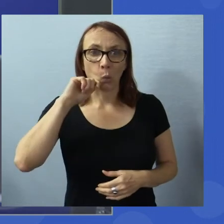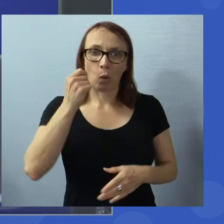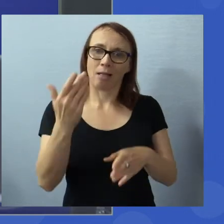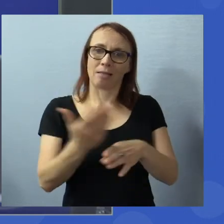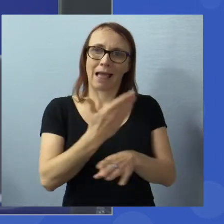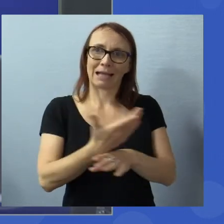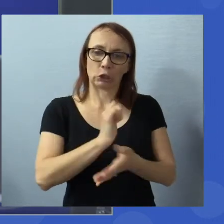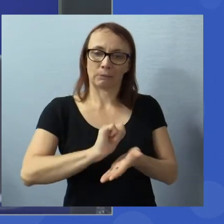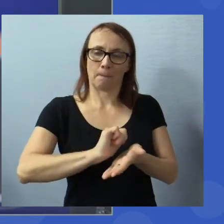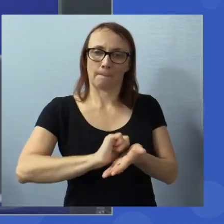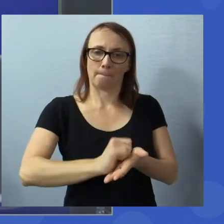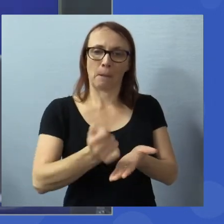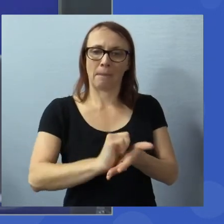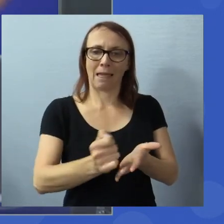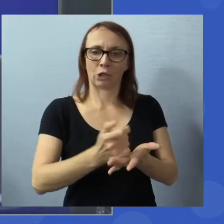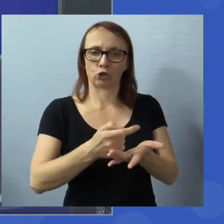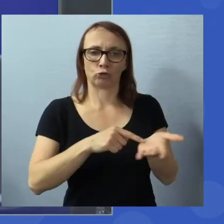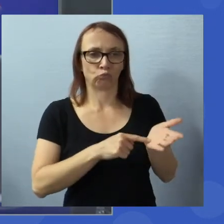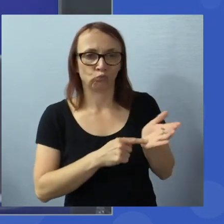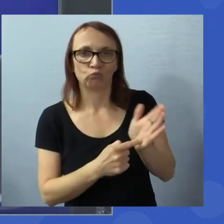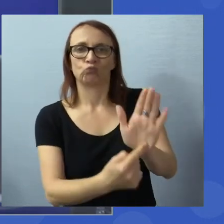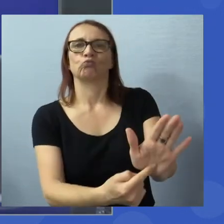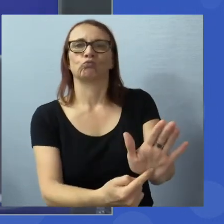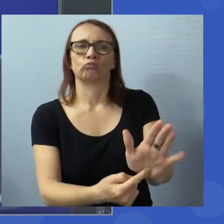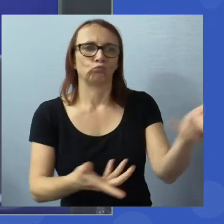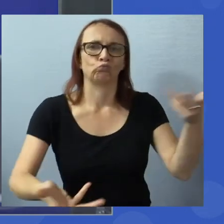to the kind of the wider public and getting a bit of a conversation going